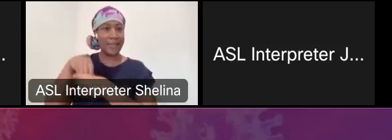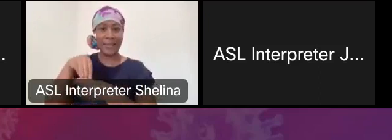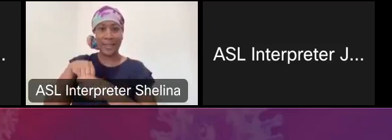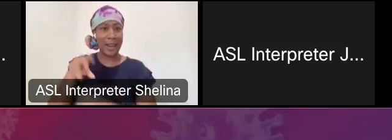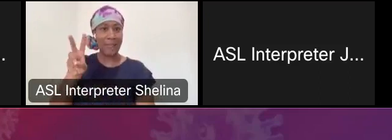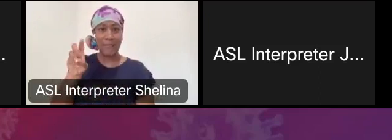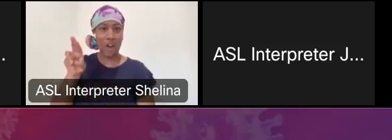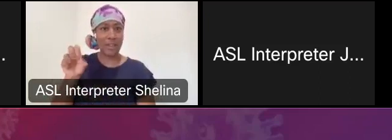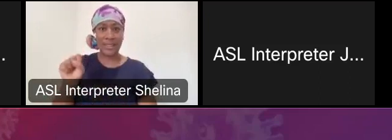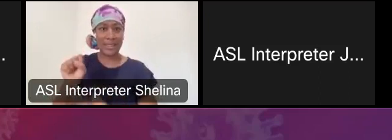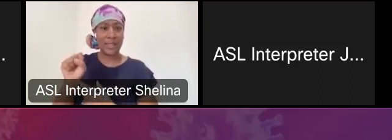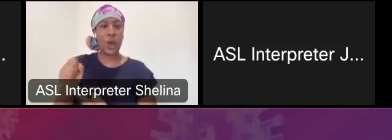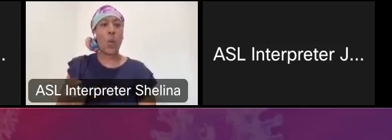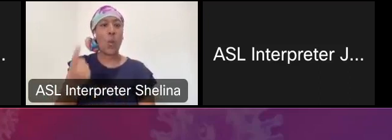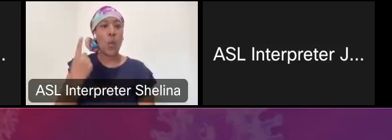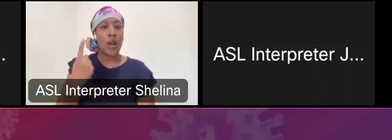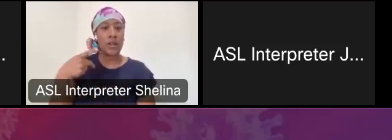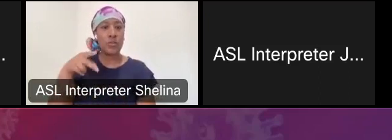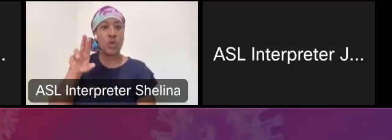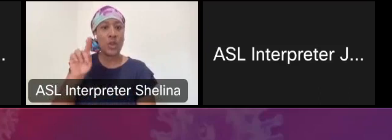Only 1 protein next.